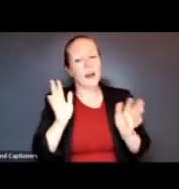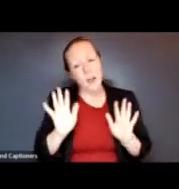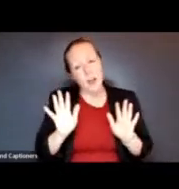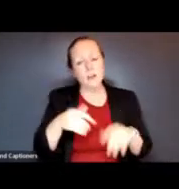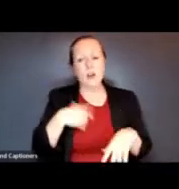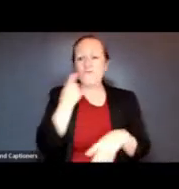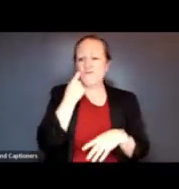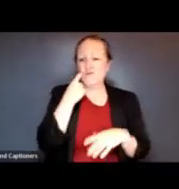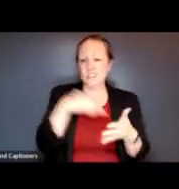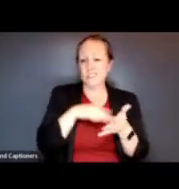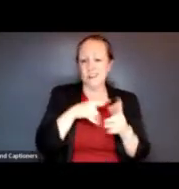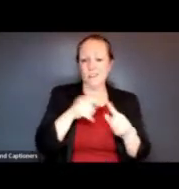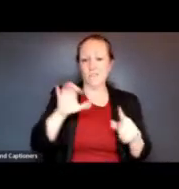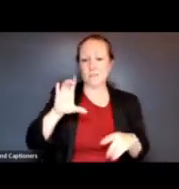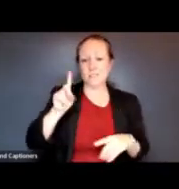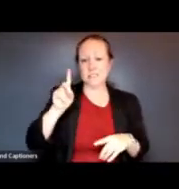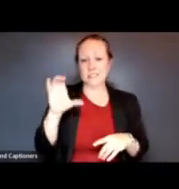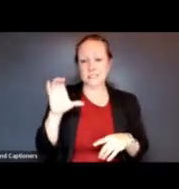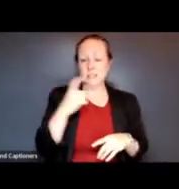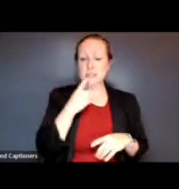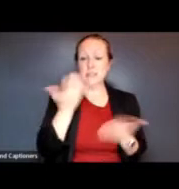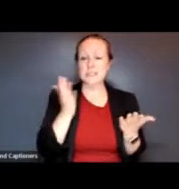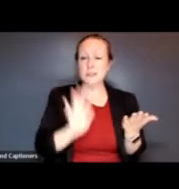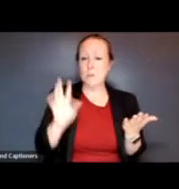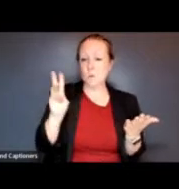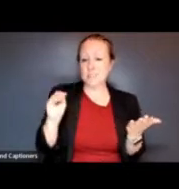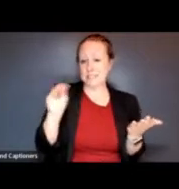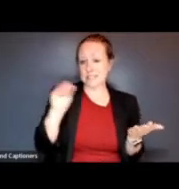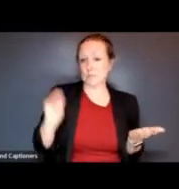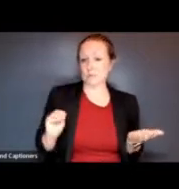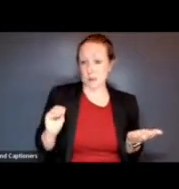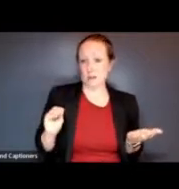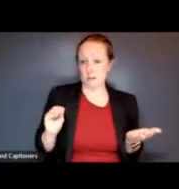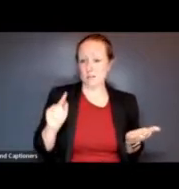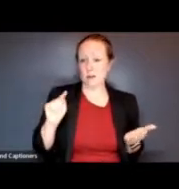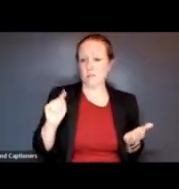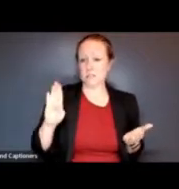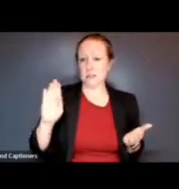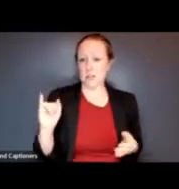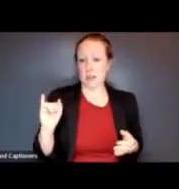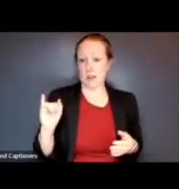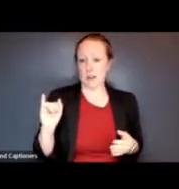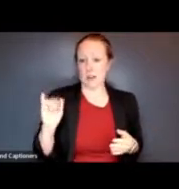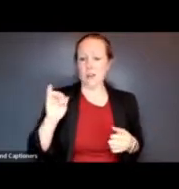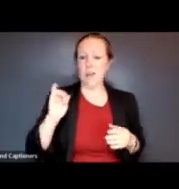CDC found that about 60% of traumatic brain injuries experienced by adults do not